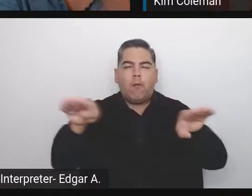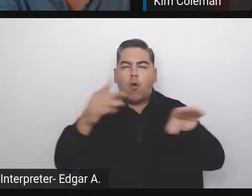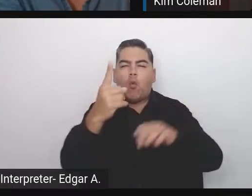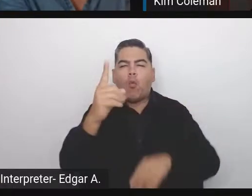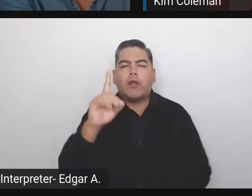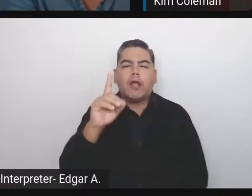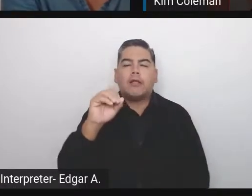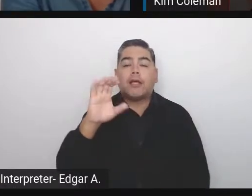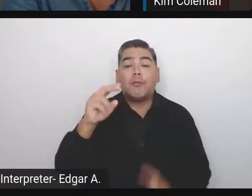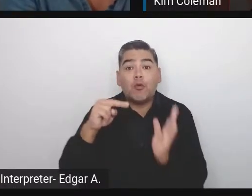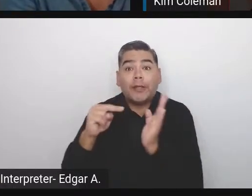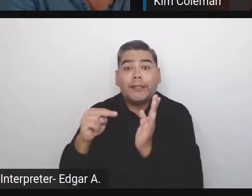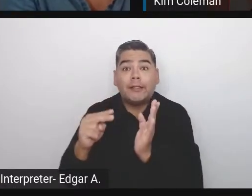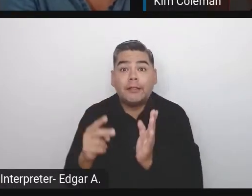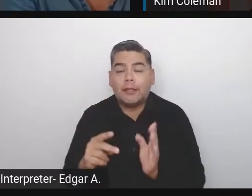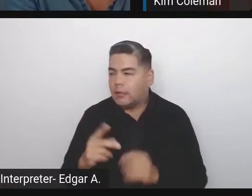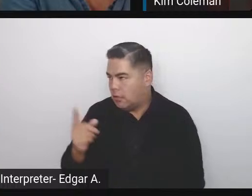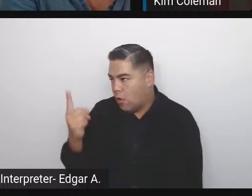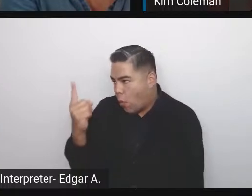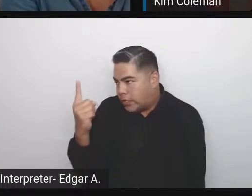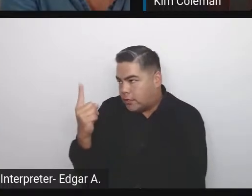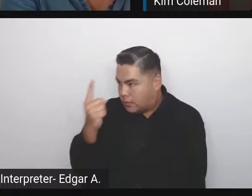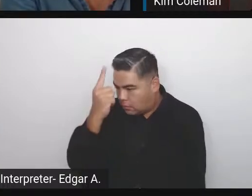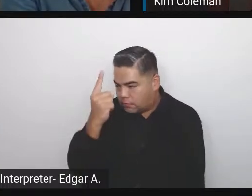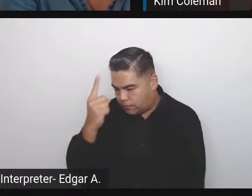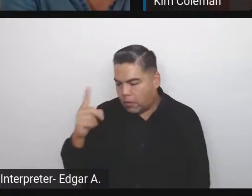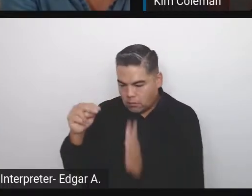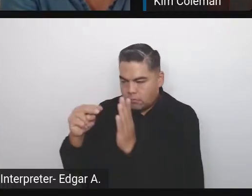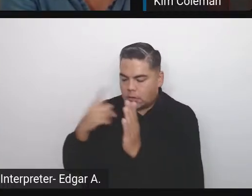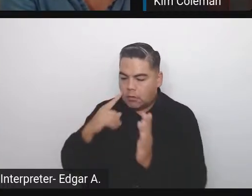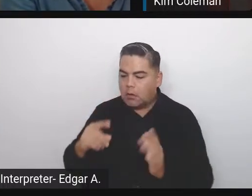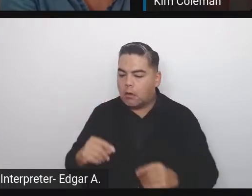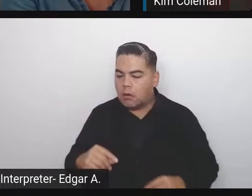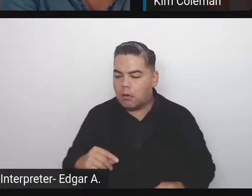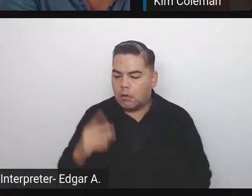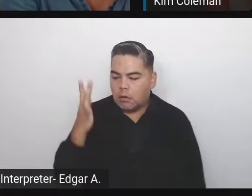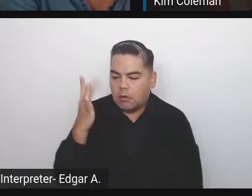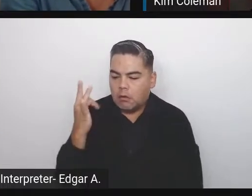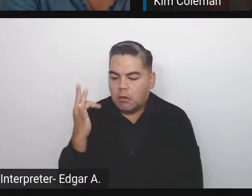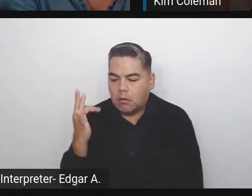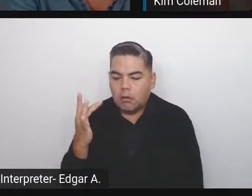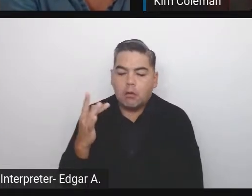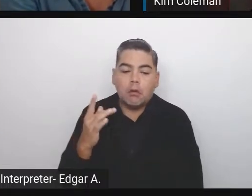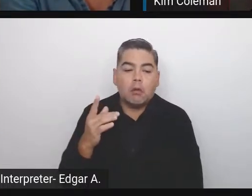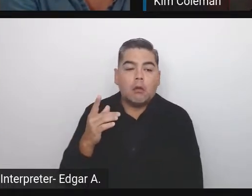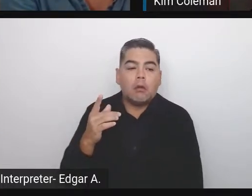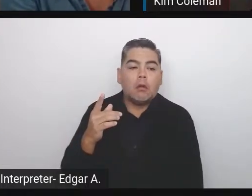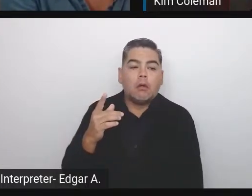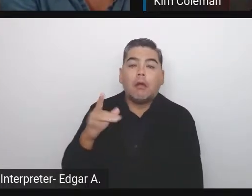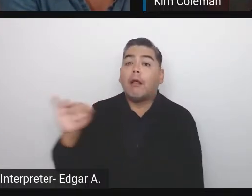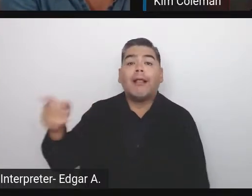Is at intermixed where the content it is presented? REA standard guide persistent across the site but a one document to read?